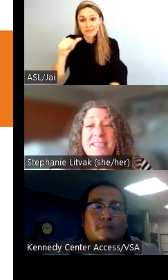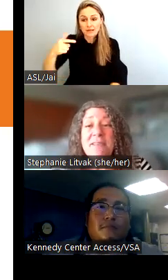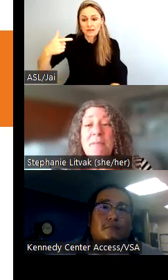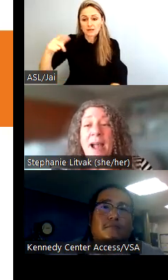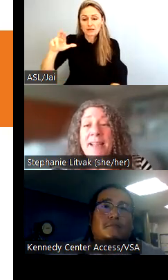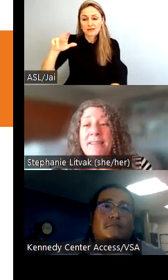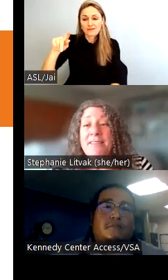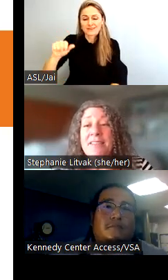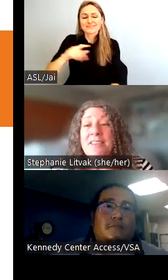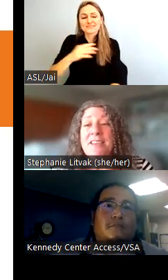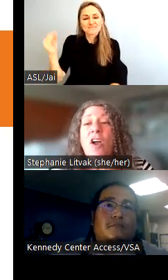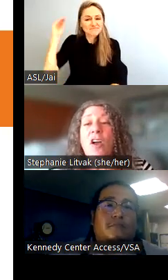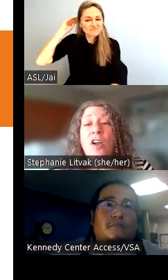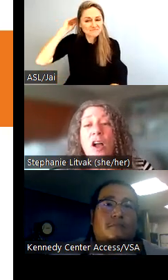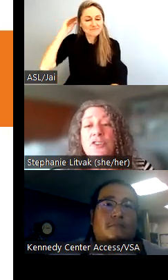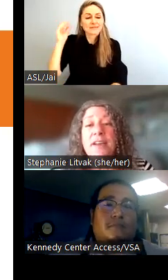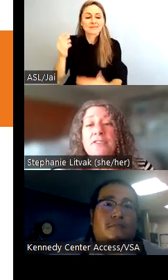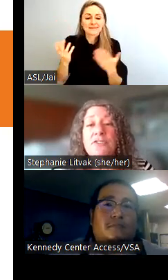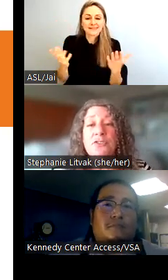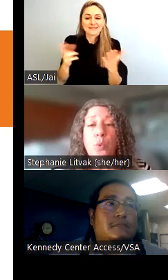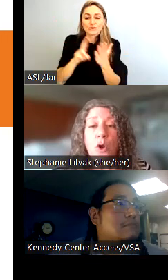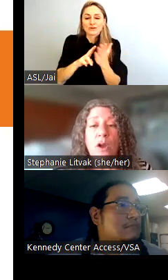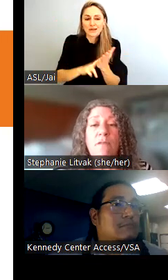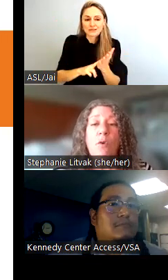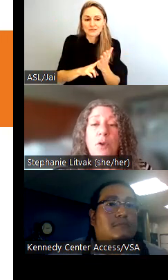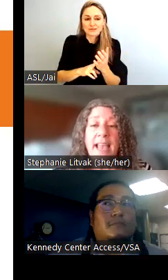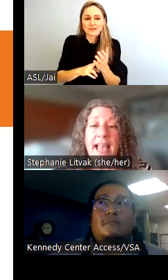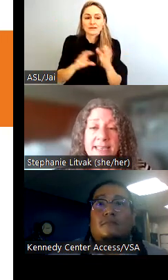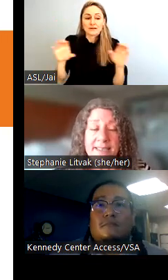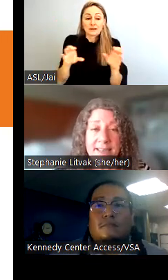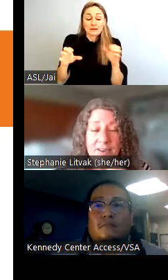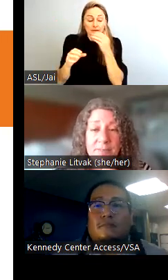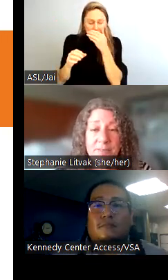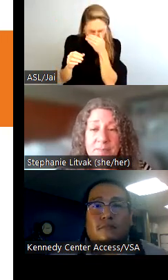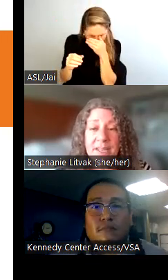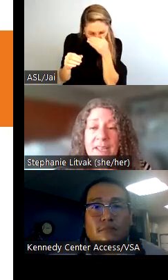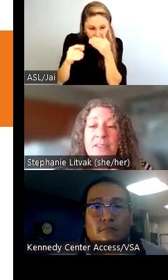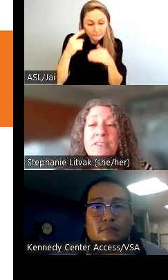Please keep in mind that these are contracts to do work for the Kennedy Center.